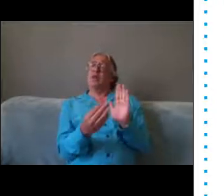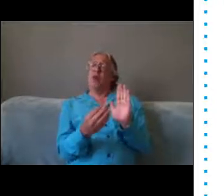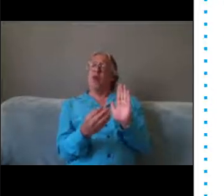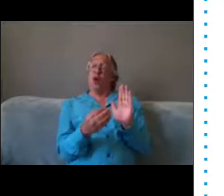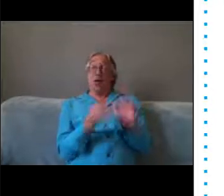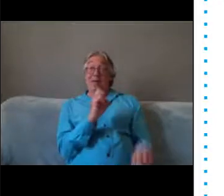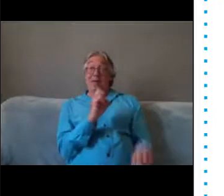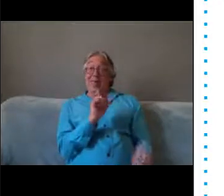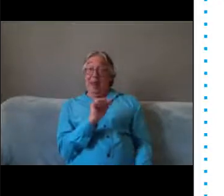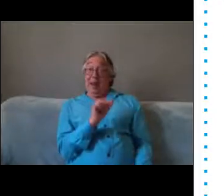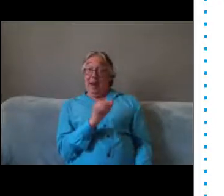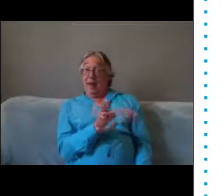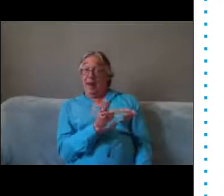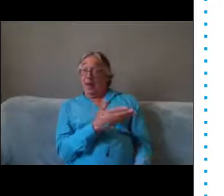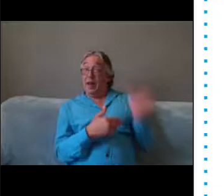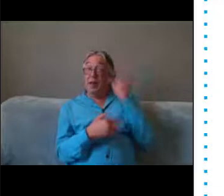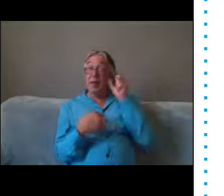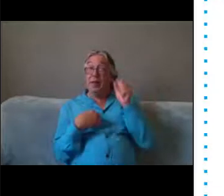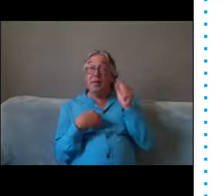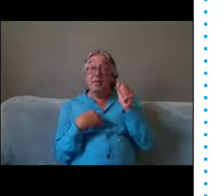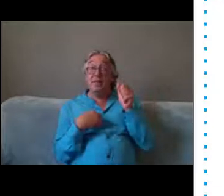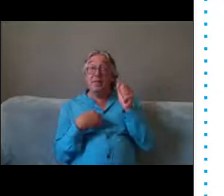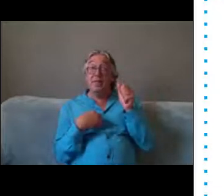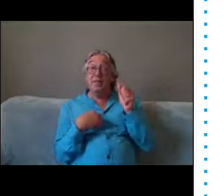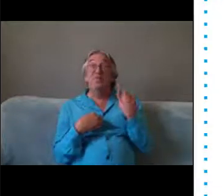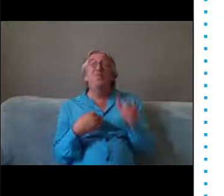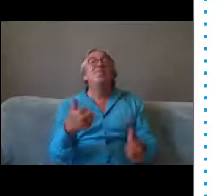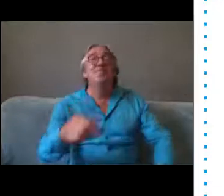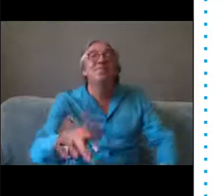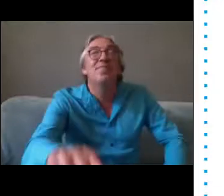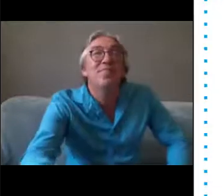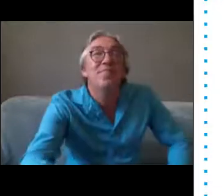But when it comes to inclusion, there is really a common understanding